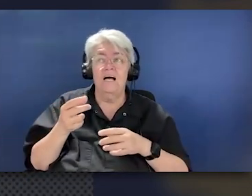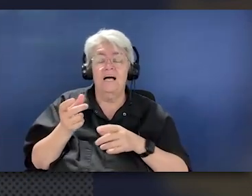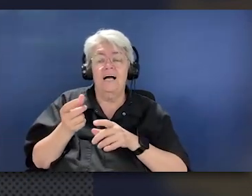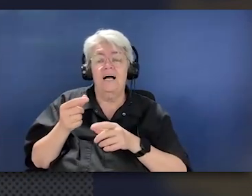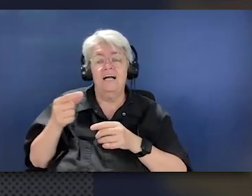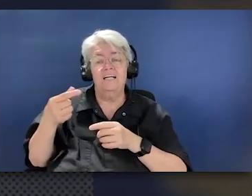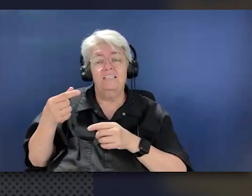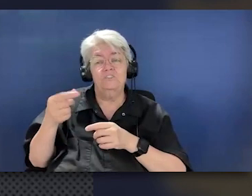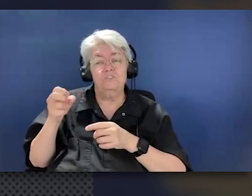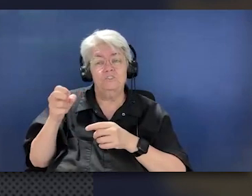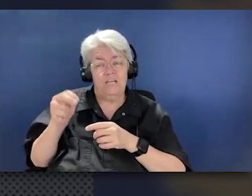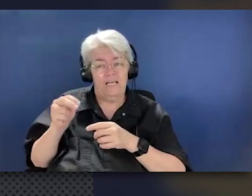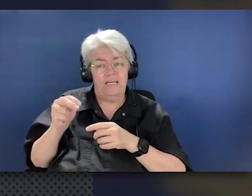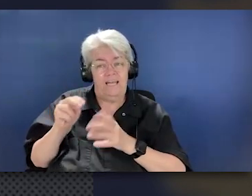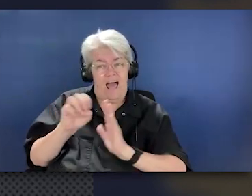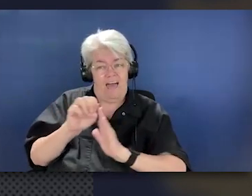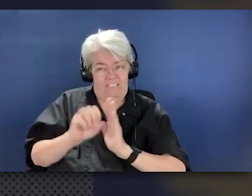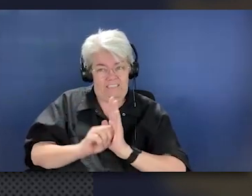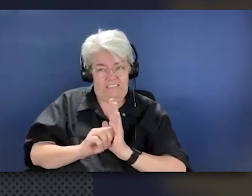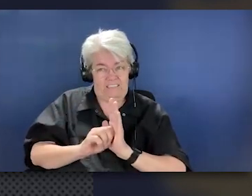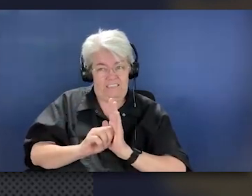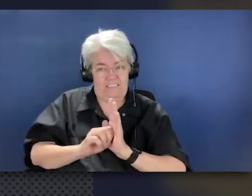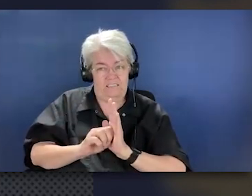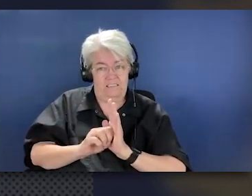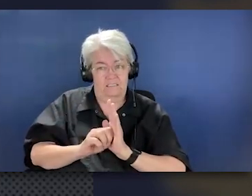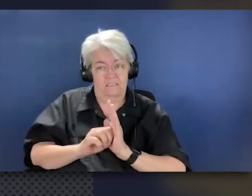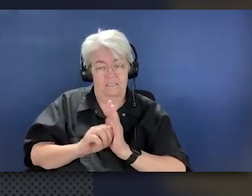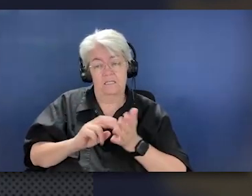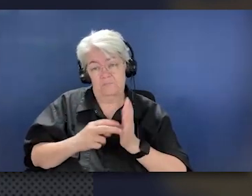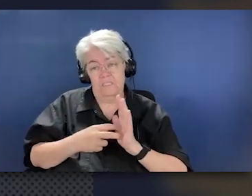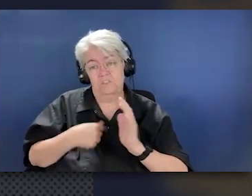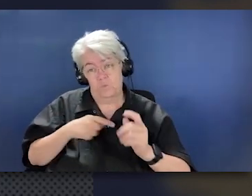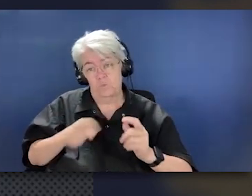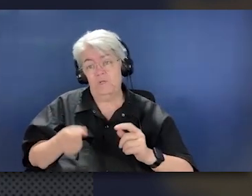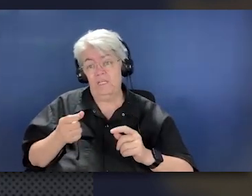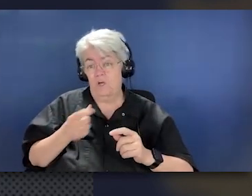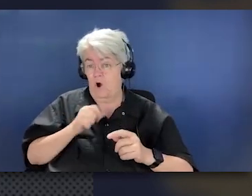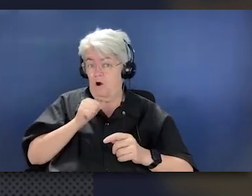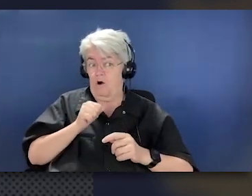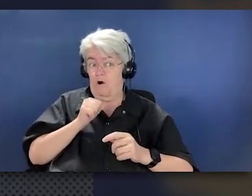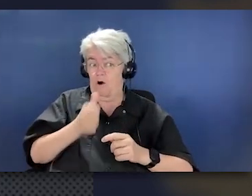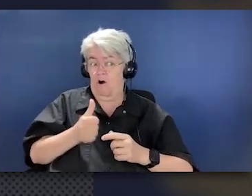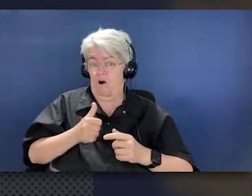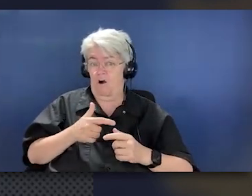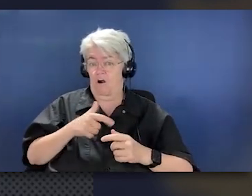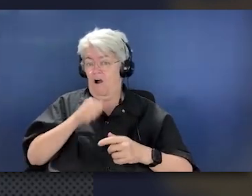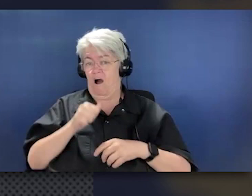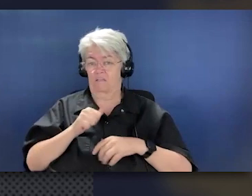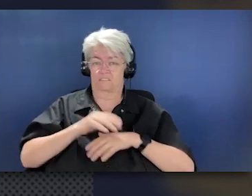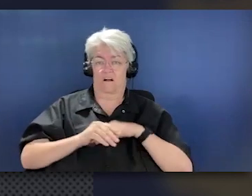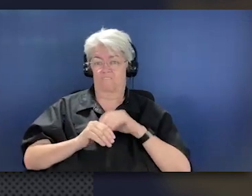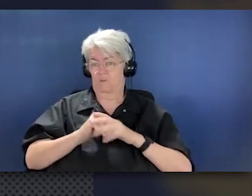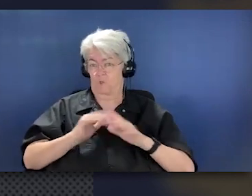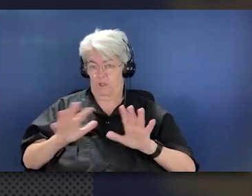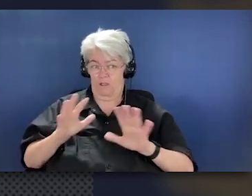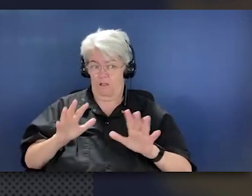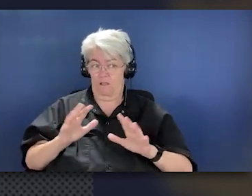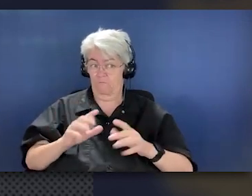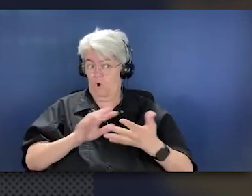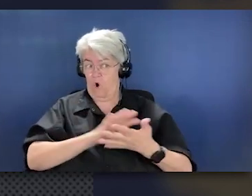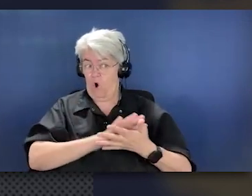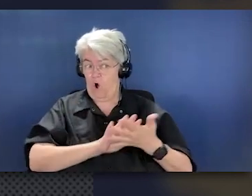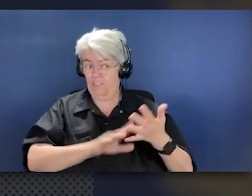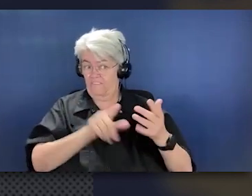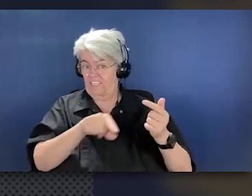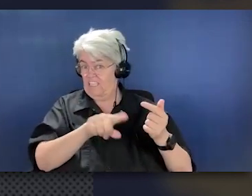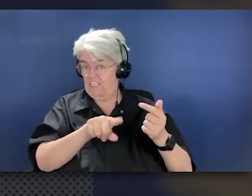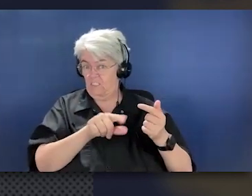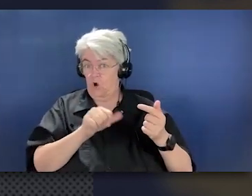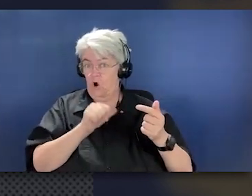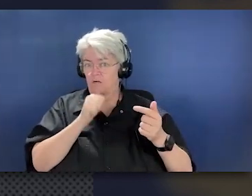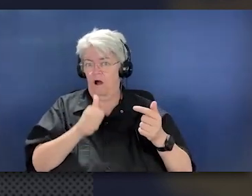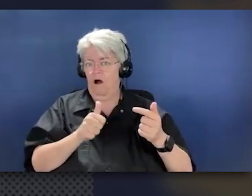belief that we can be uncomfortable. All of these things are fairly uncomfortable, right? It’s hard